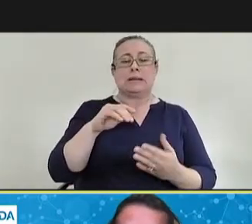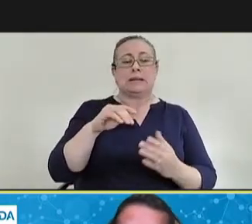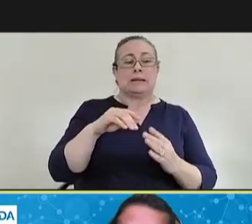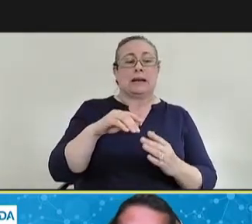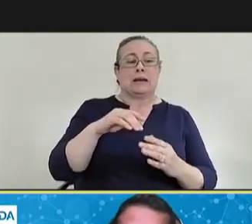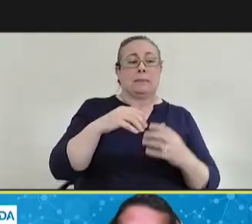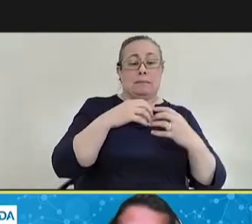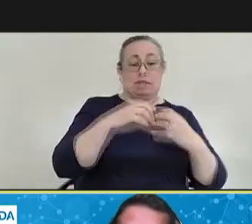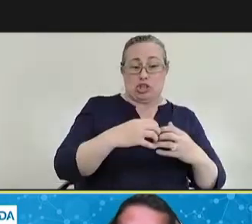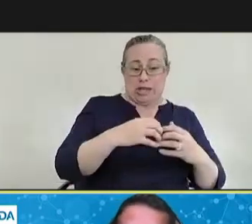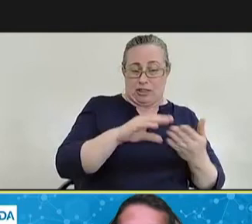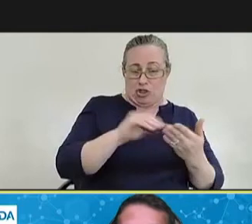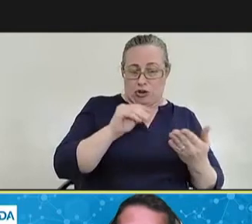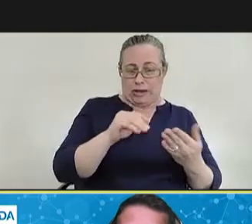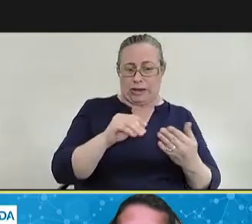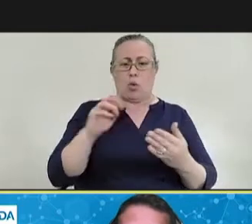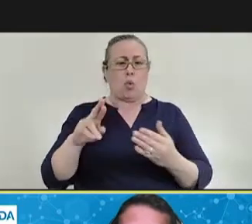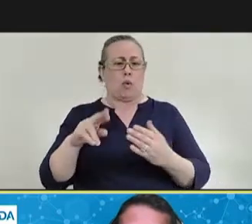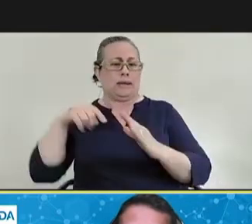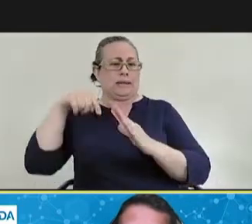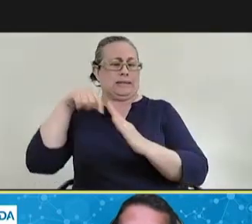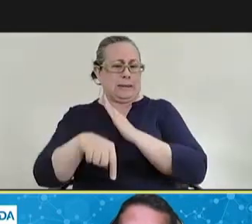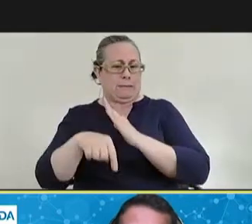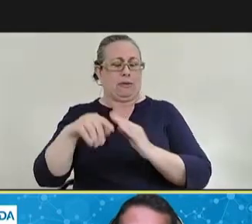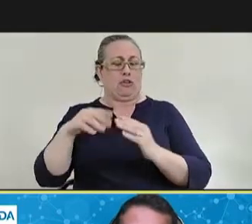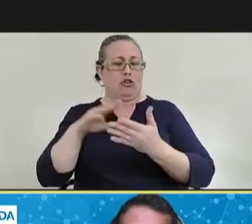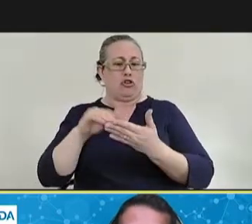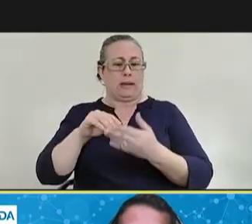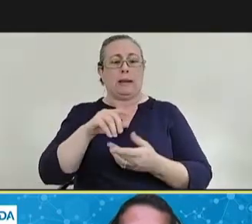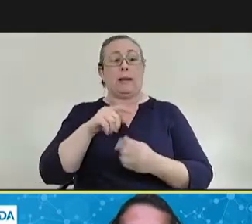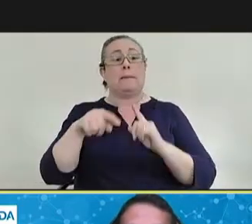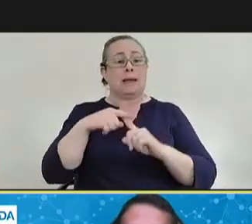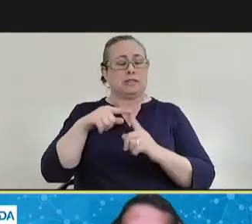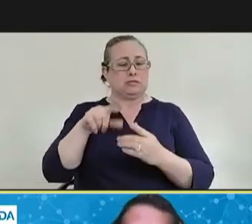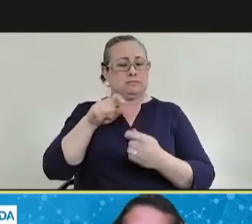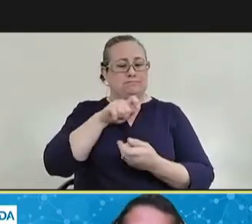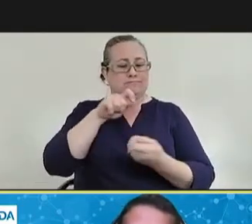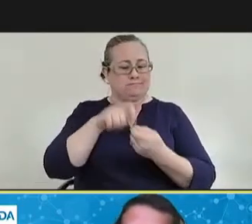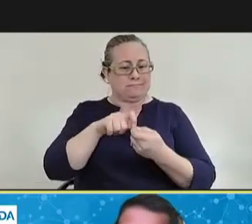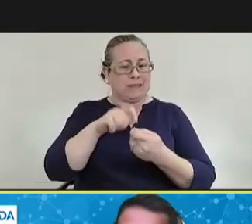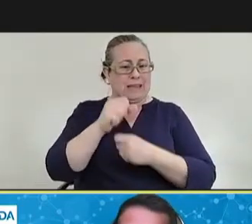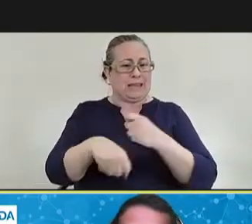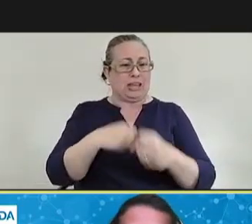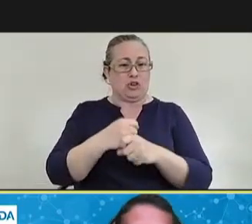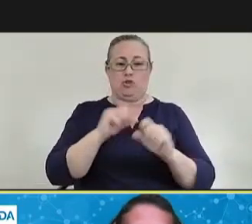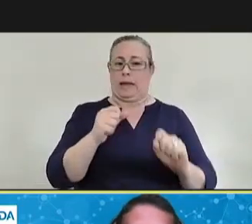choosing a specific year in the advanced search field. And you can see the exponential growth in